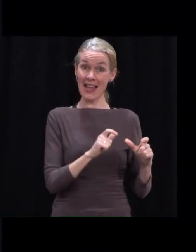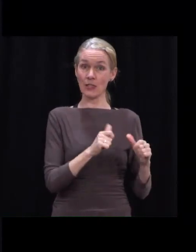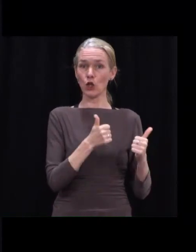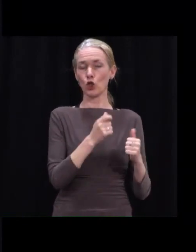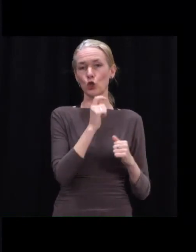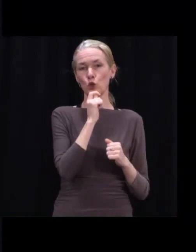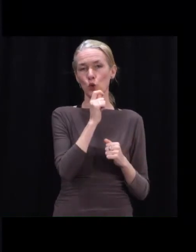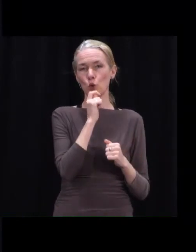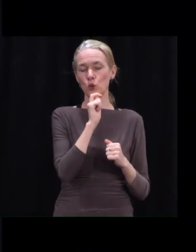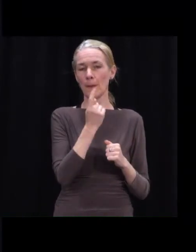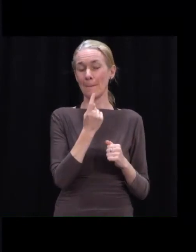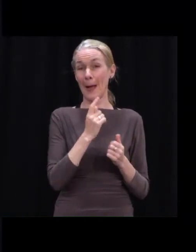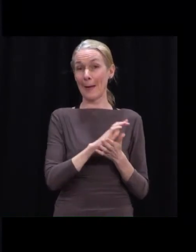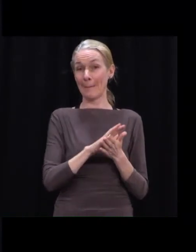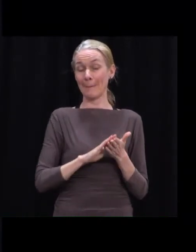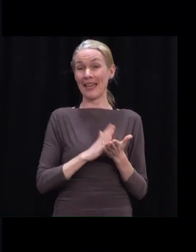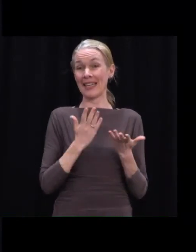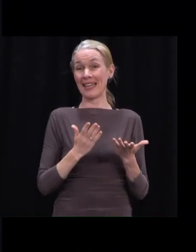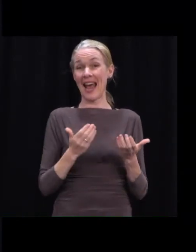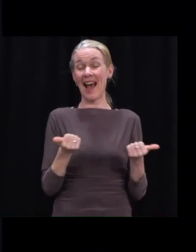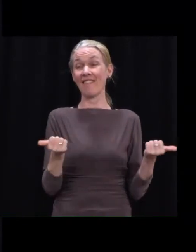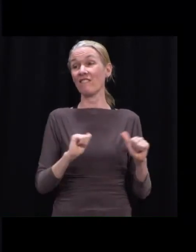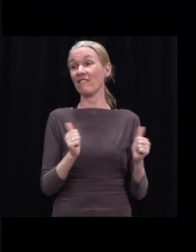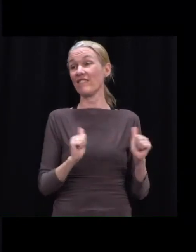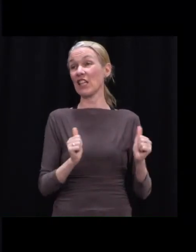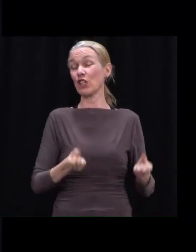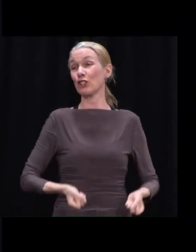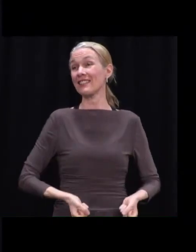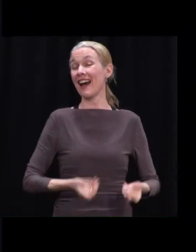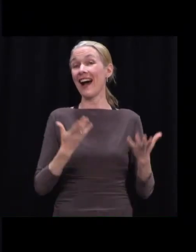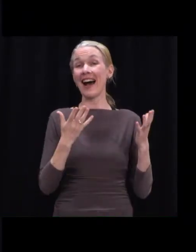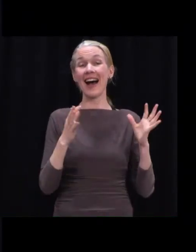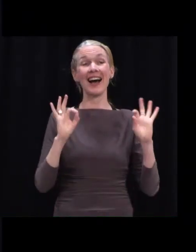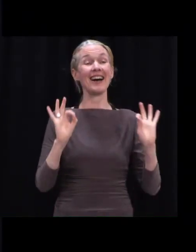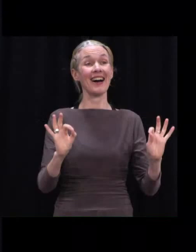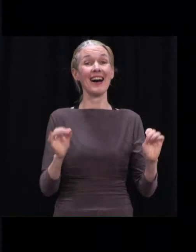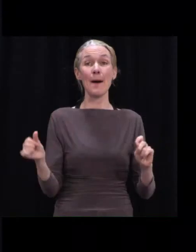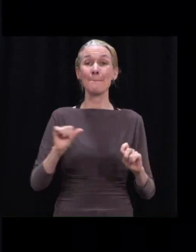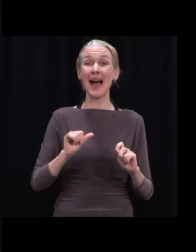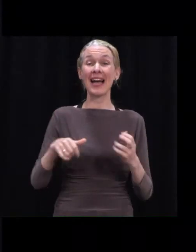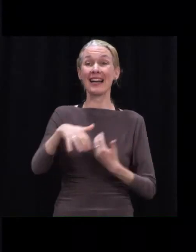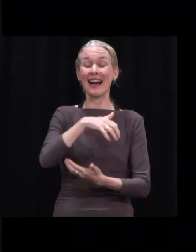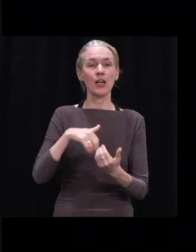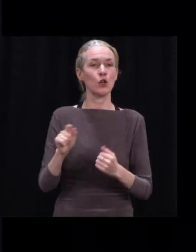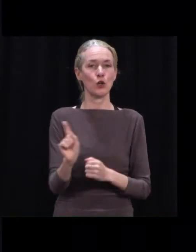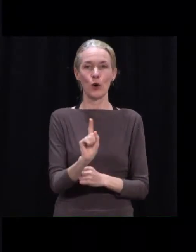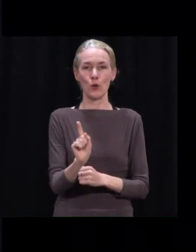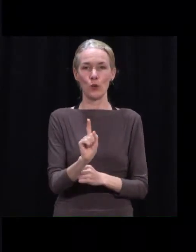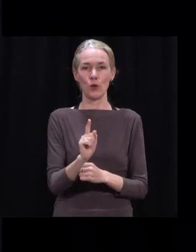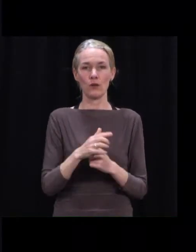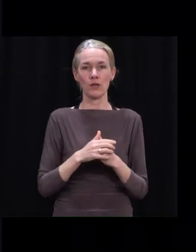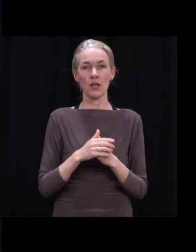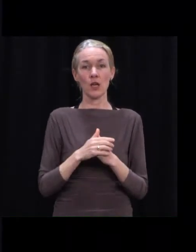want that trend to continue but we do have some hard work in front of us still. We want the